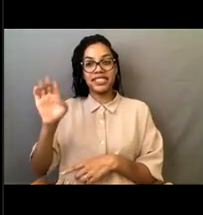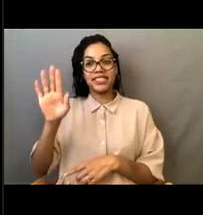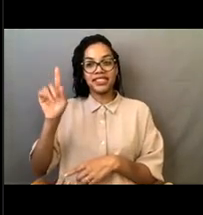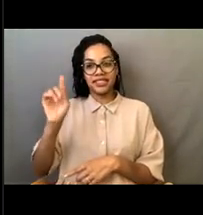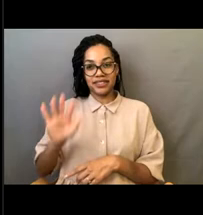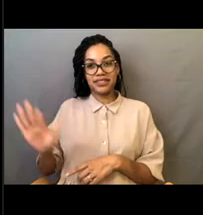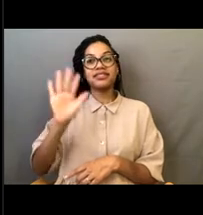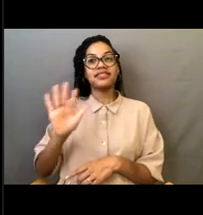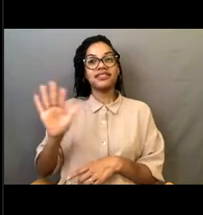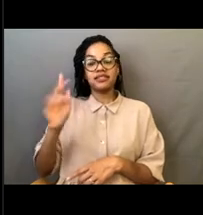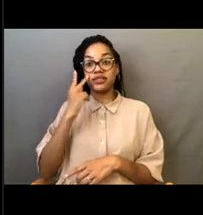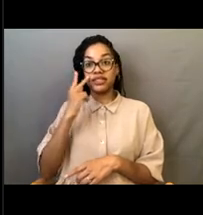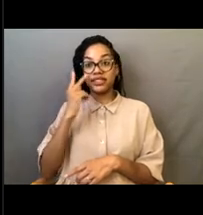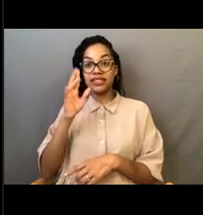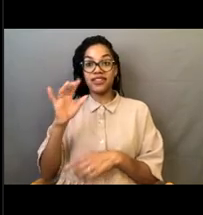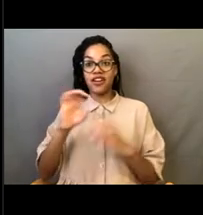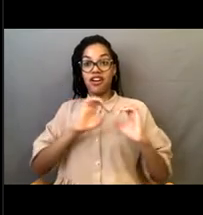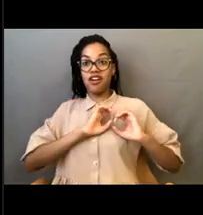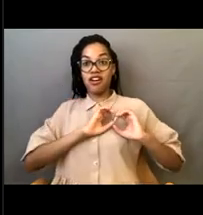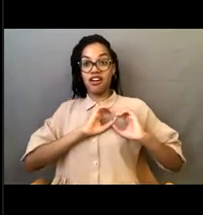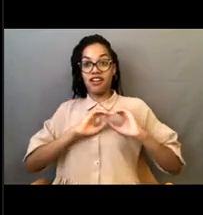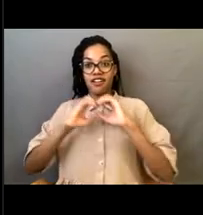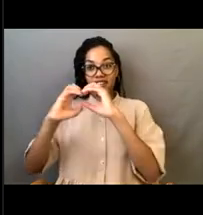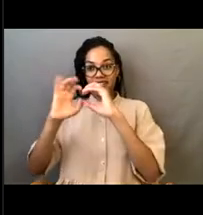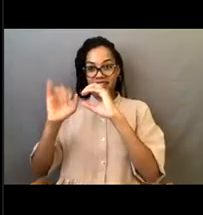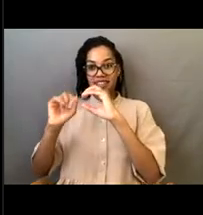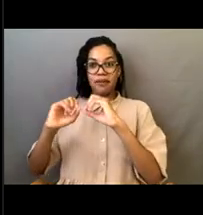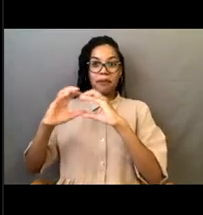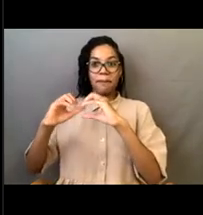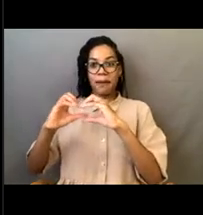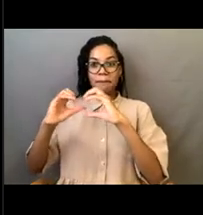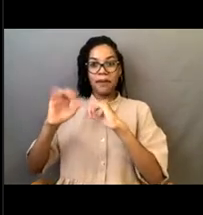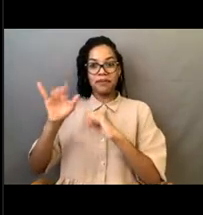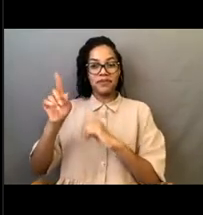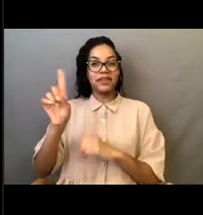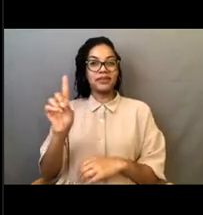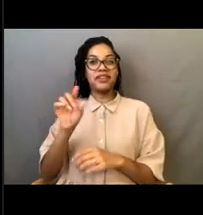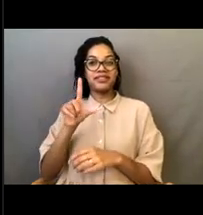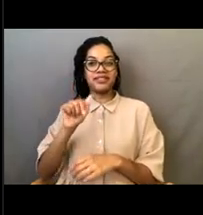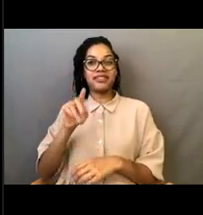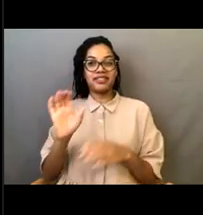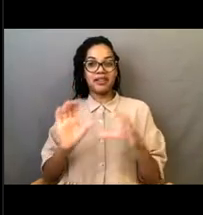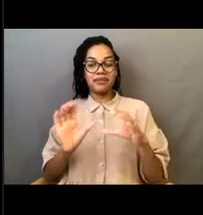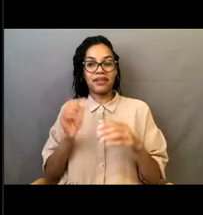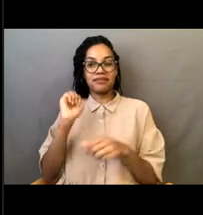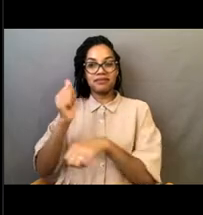We're kind of zoomed in on a political boundary map here. You can see that this circle looks,